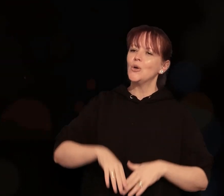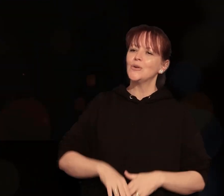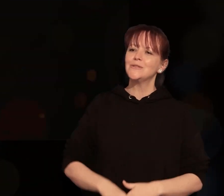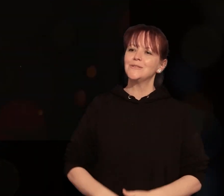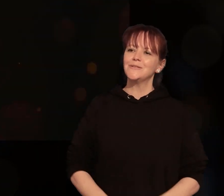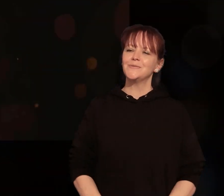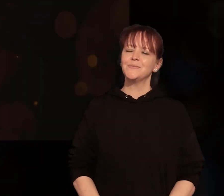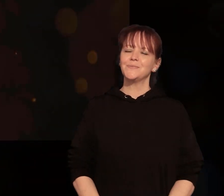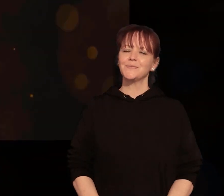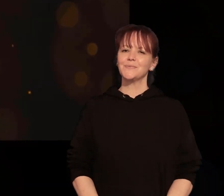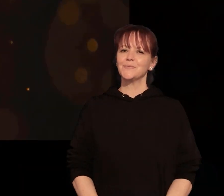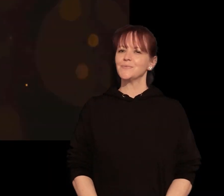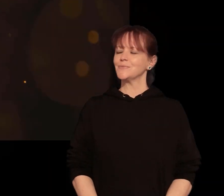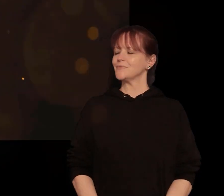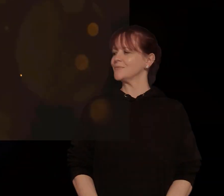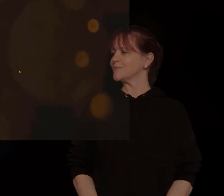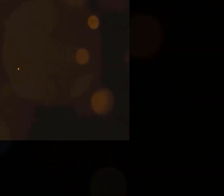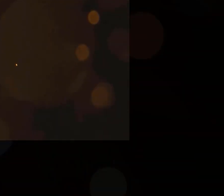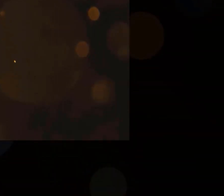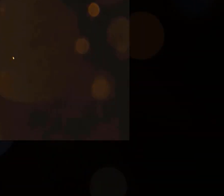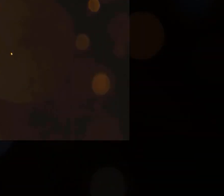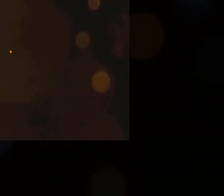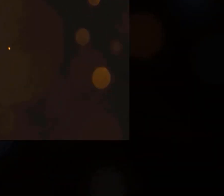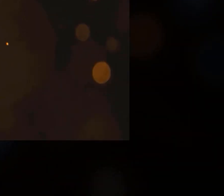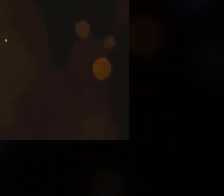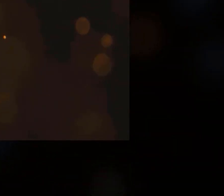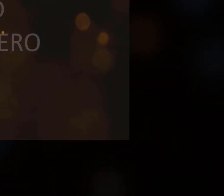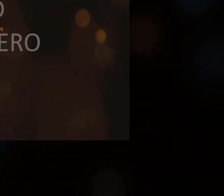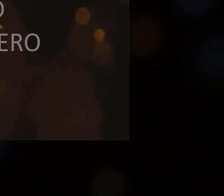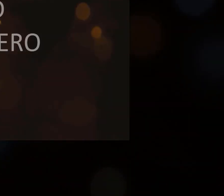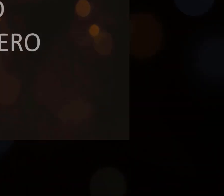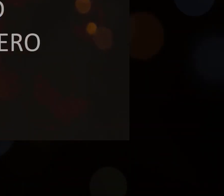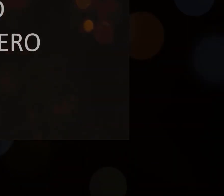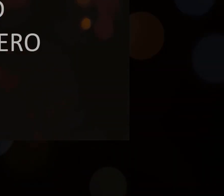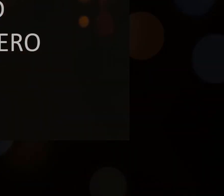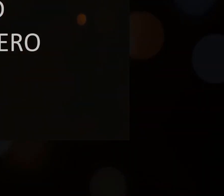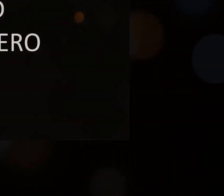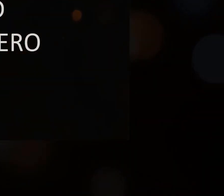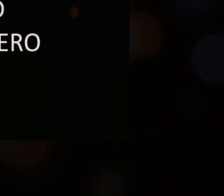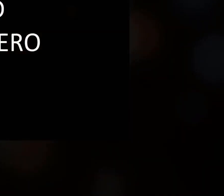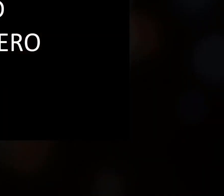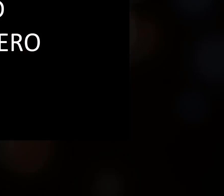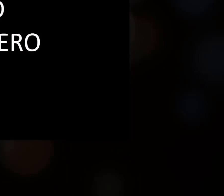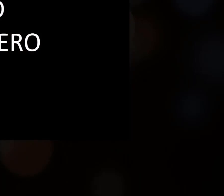EPIC MUSIC PREMIO MVP AL H ROE AN NIMO